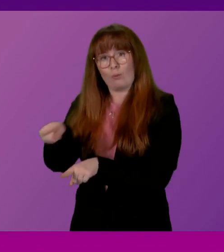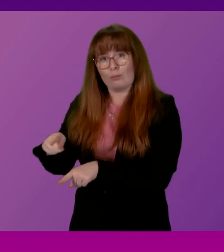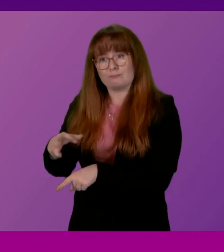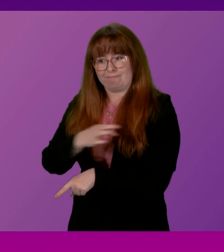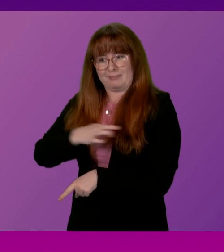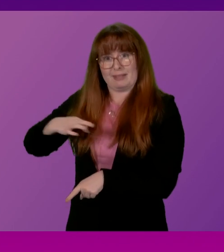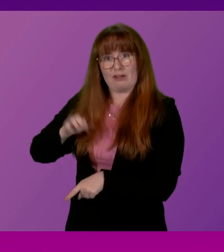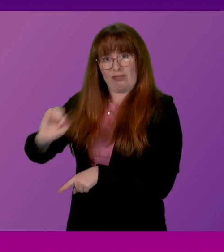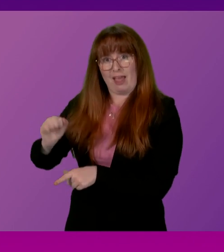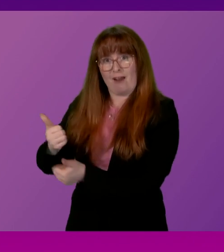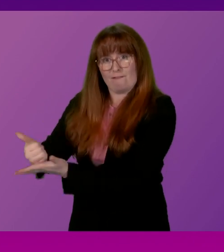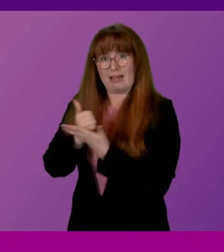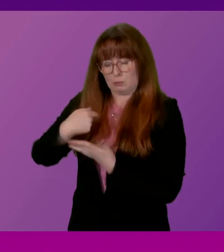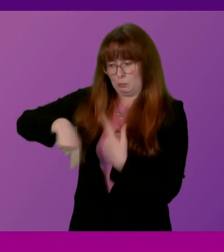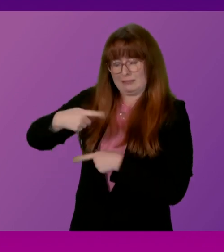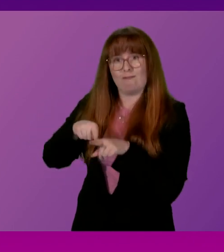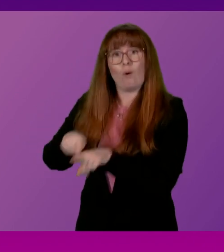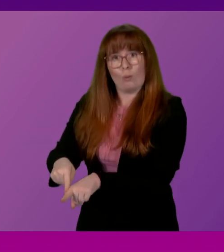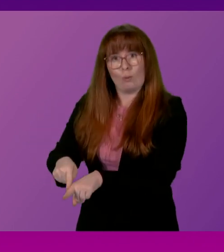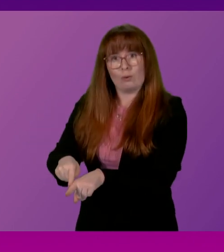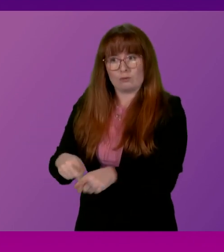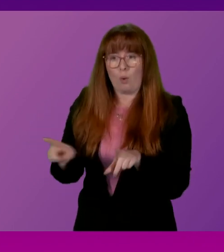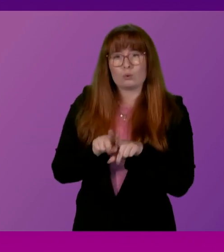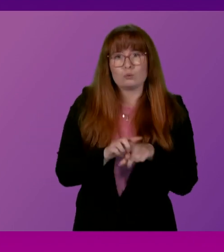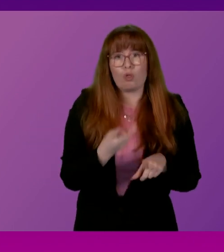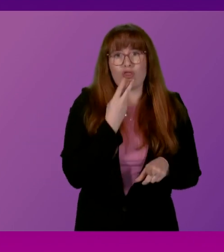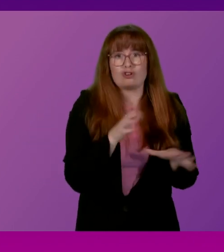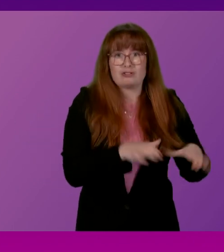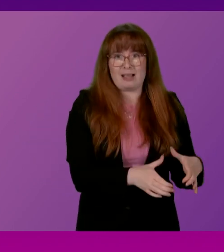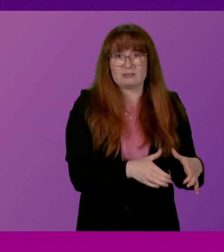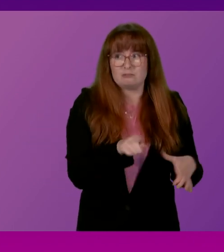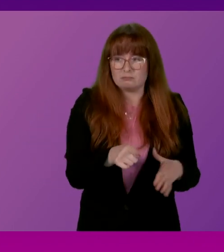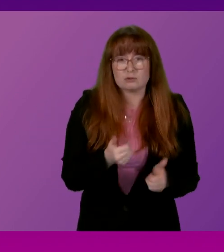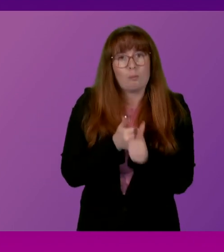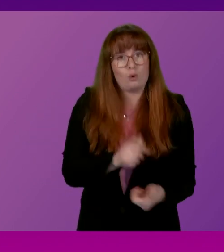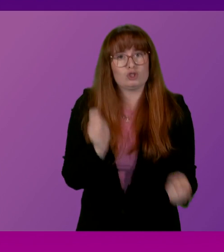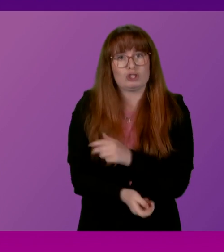clinicians and by many of those in the third sector who also support the changes.